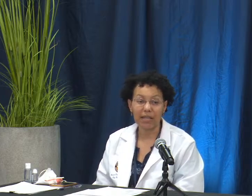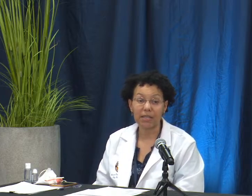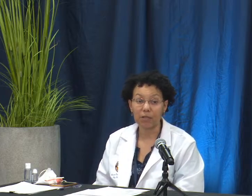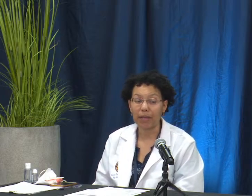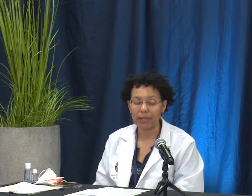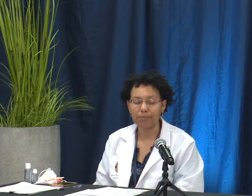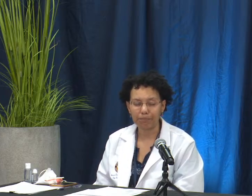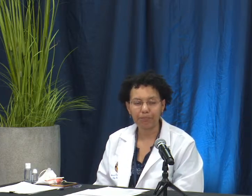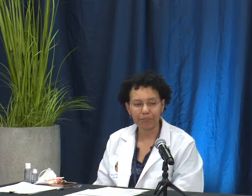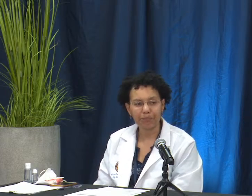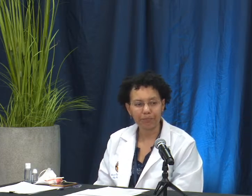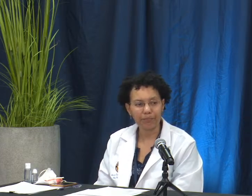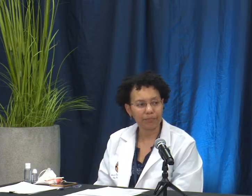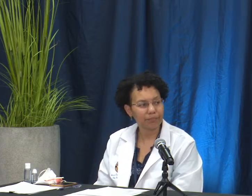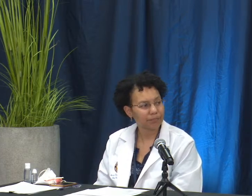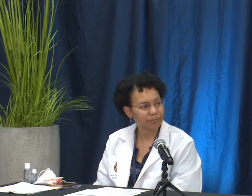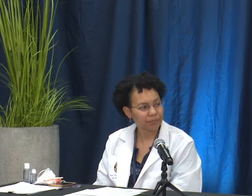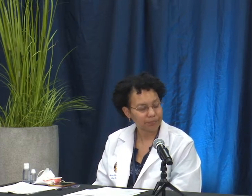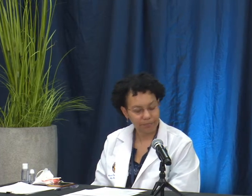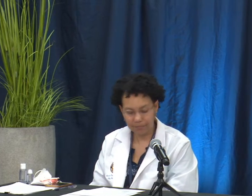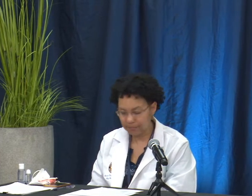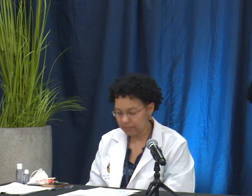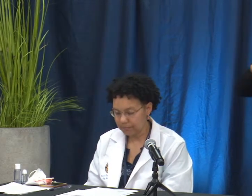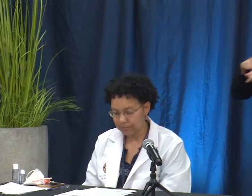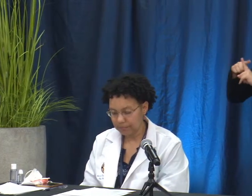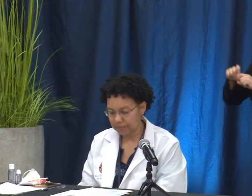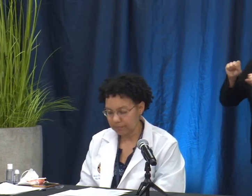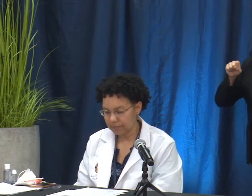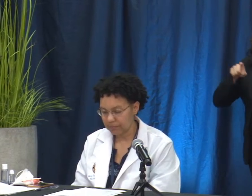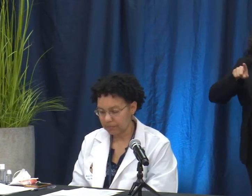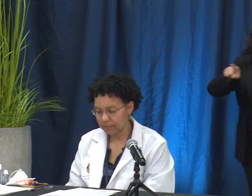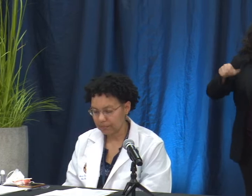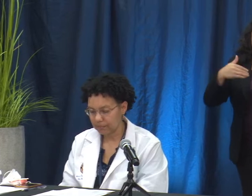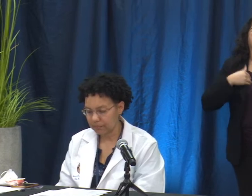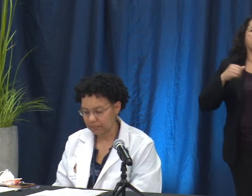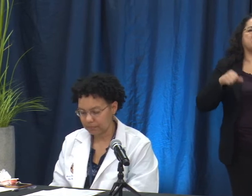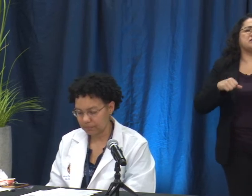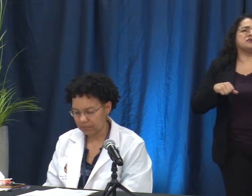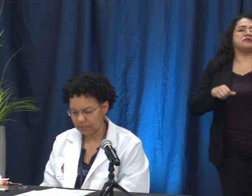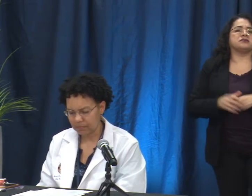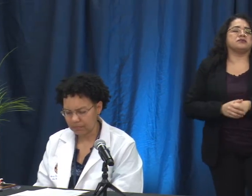that's expected. All right, the next question is from Kelly from the Long